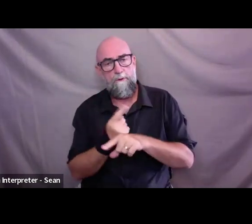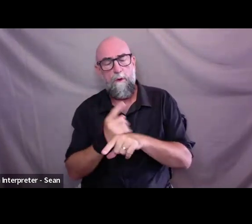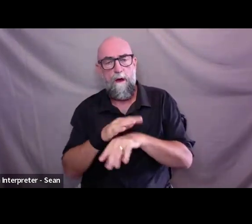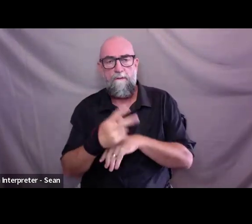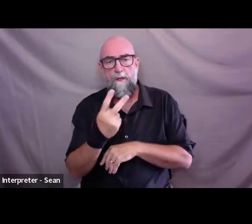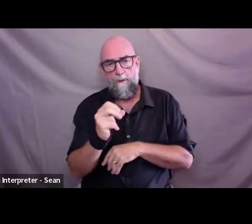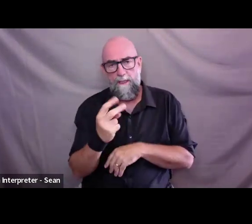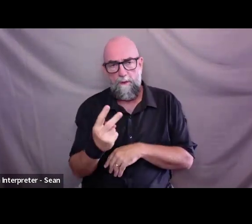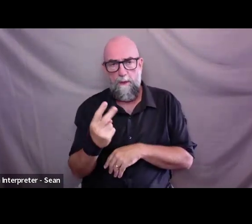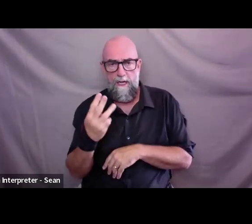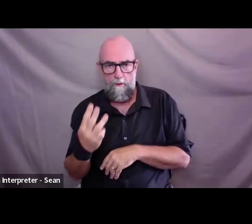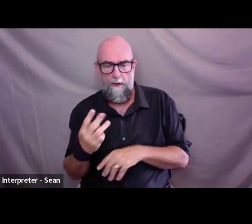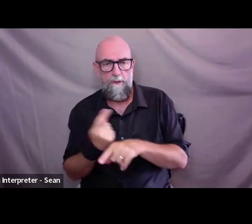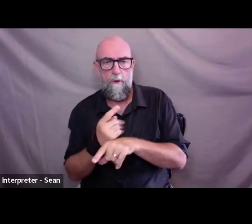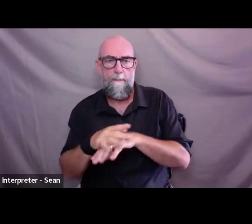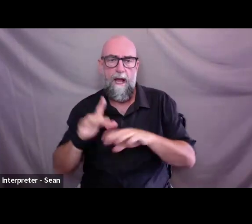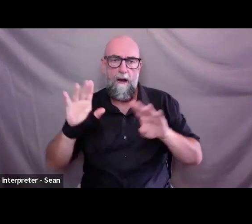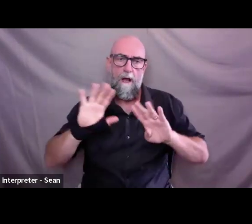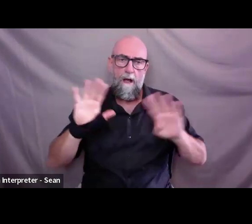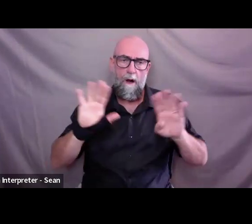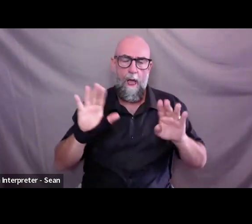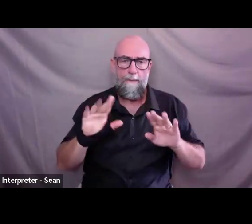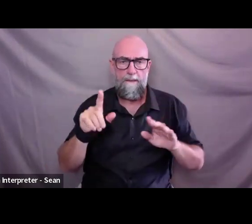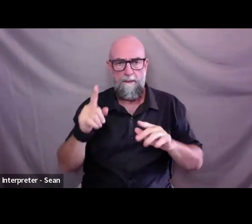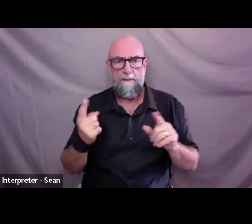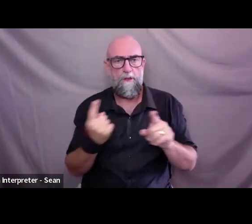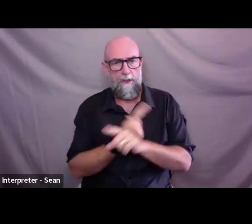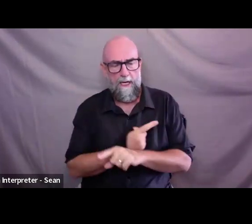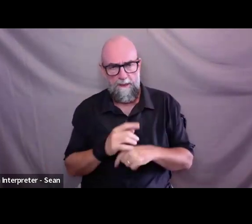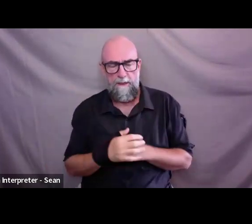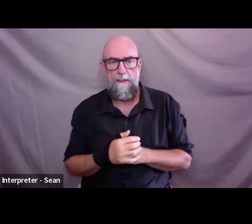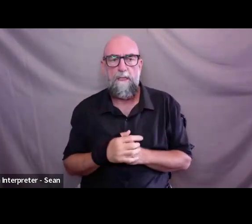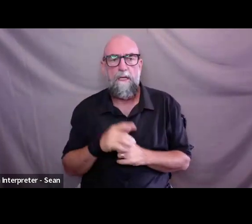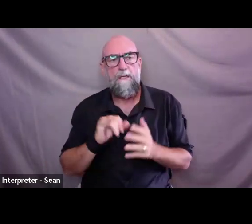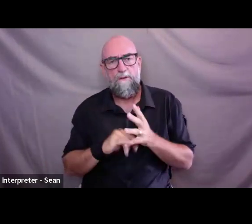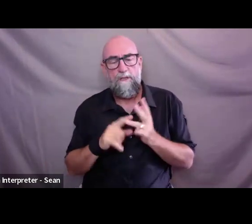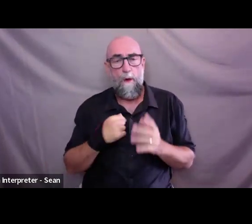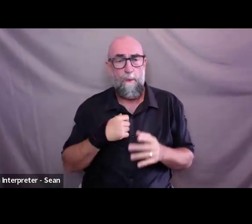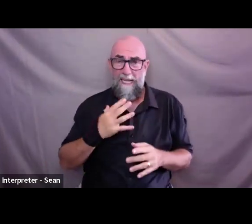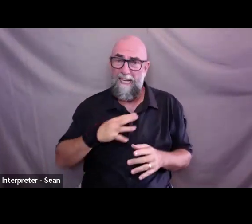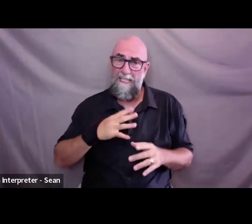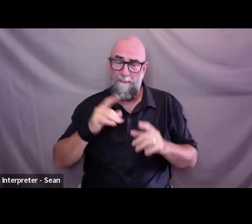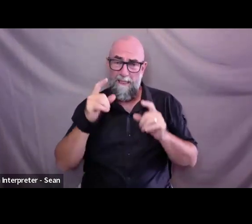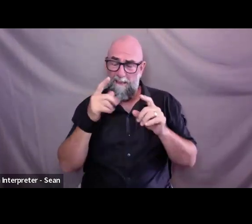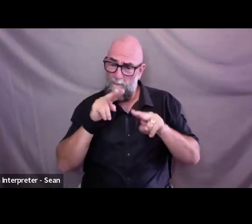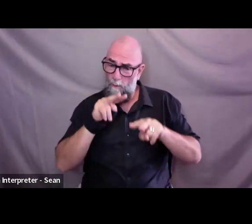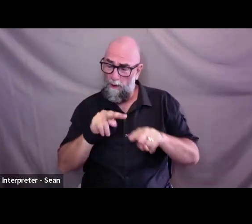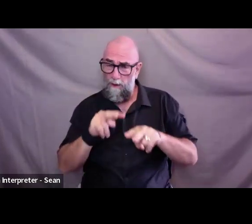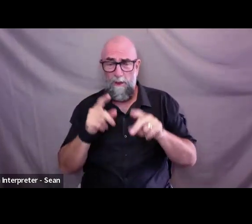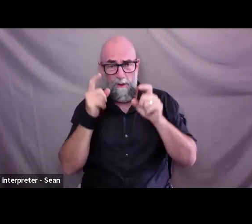carbon dioxide in our atmosphere and they think it's unmatched for around 2 million years. We are